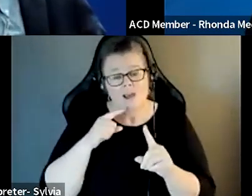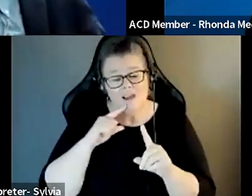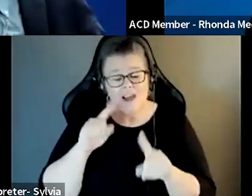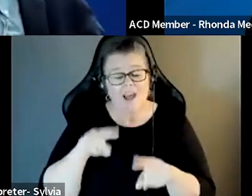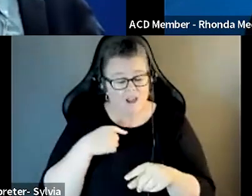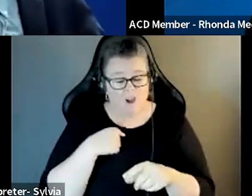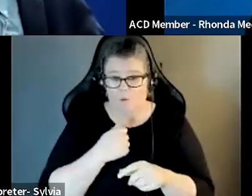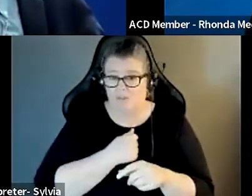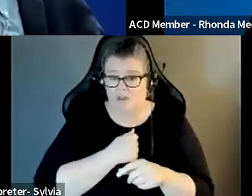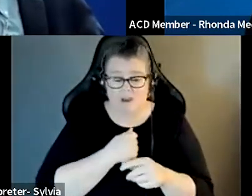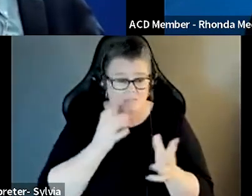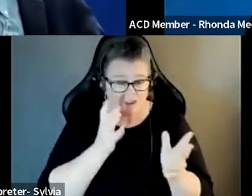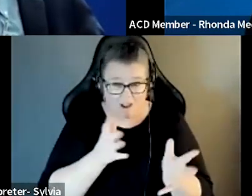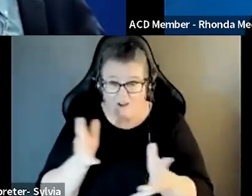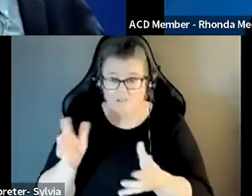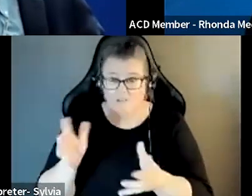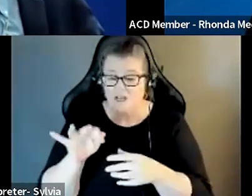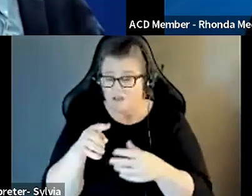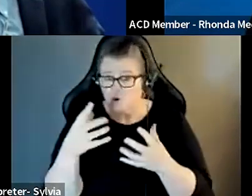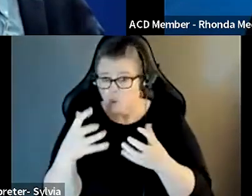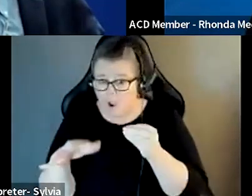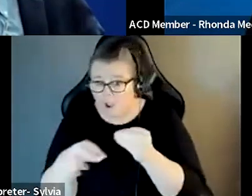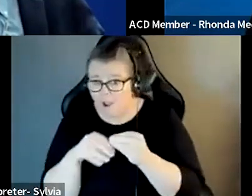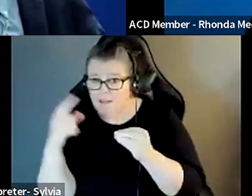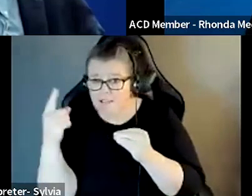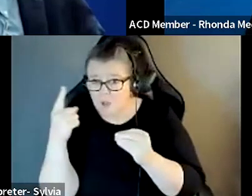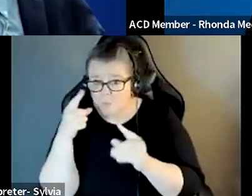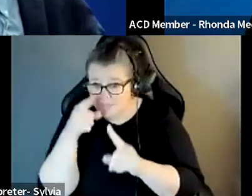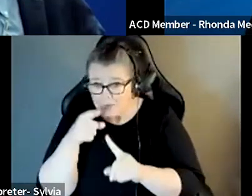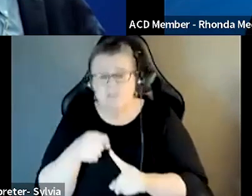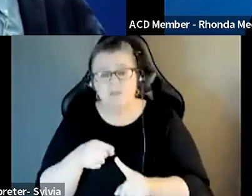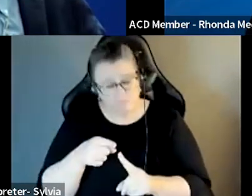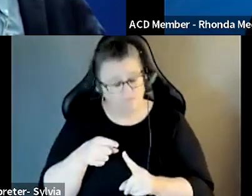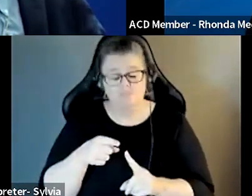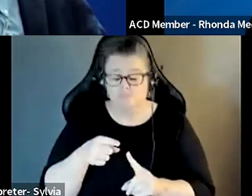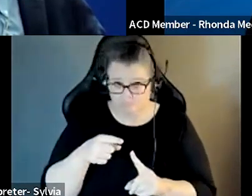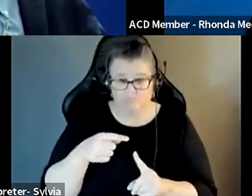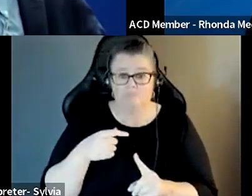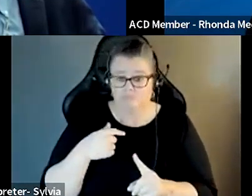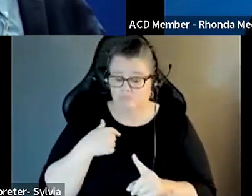If there's something specific to add that you think would be a good idea, I'm very open to it. I think that -- thank you, Jim.